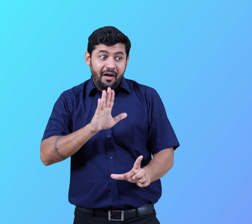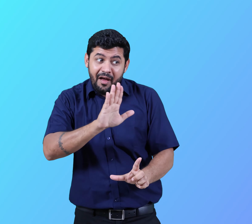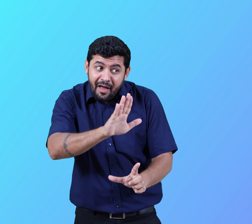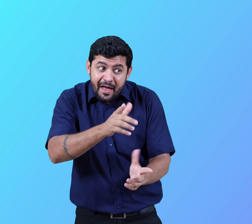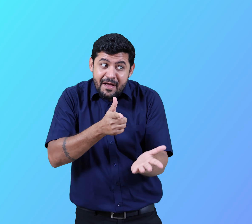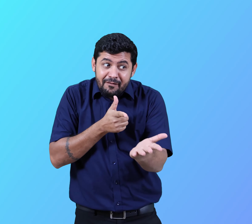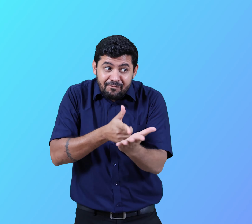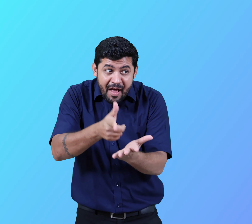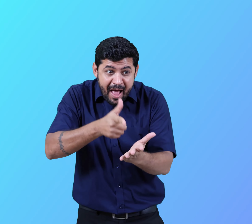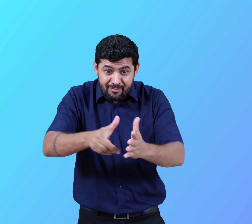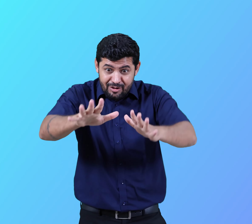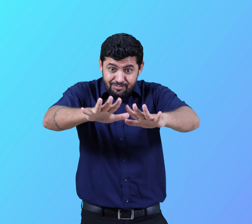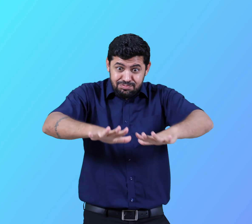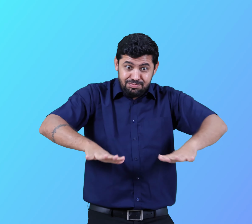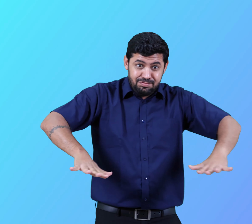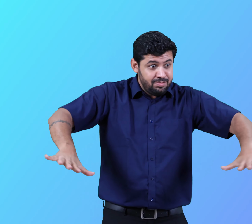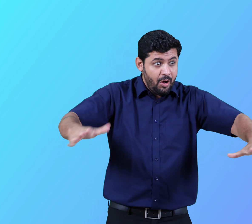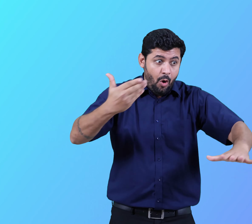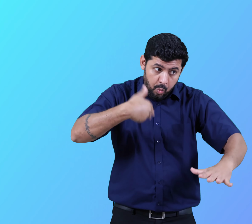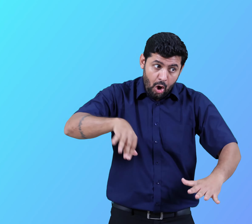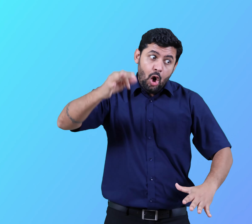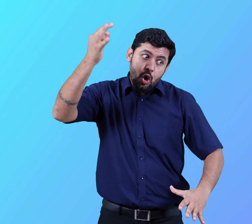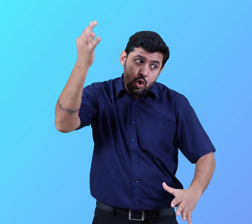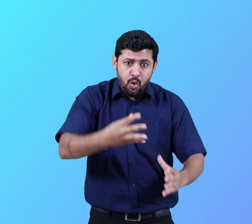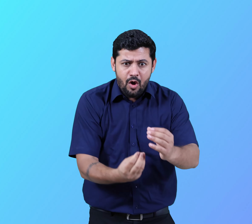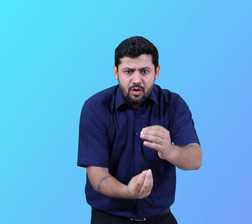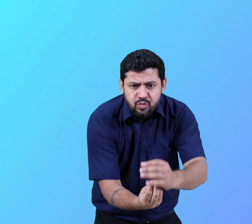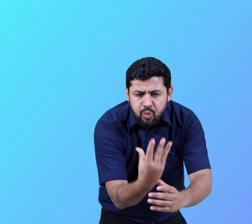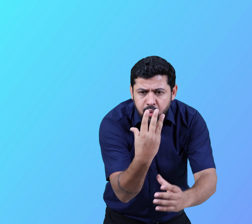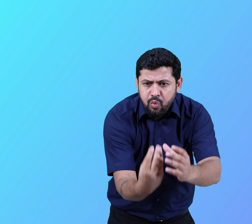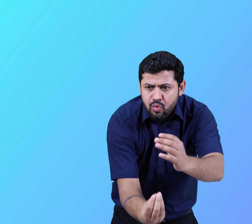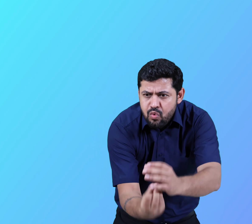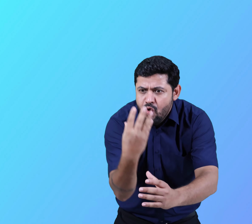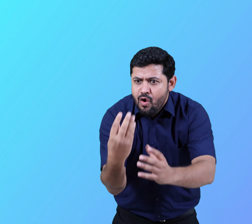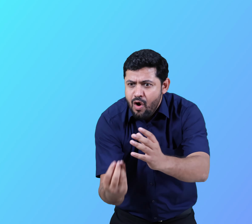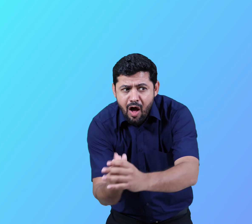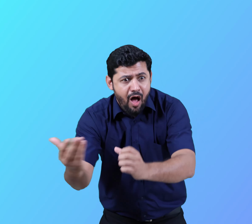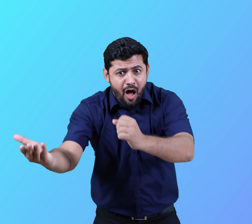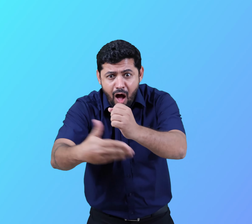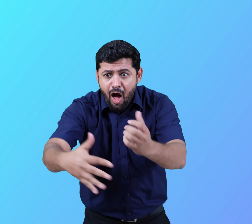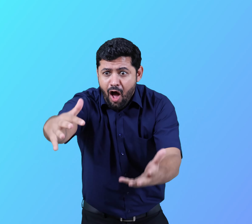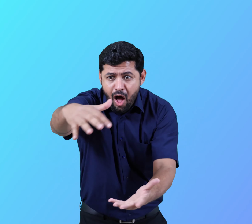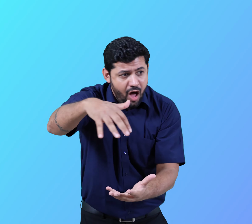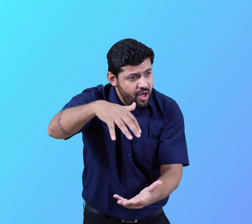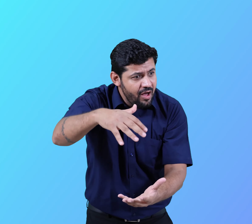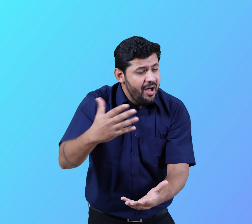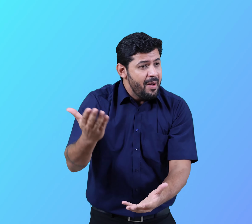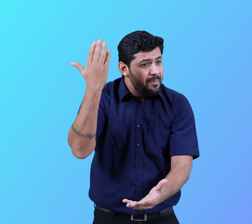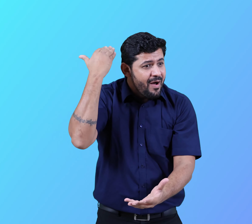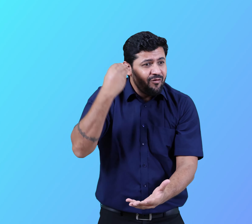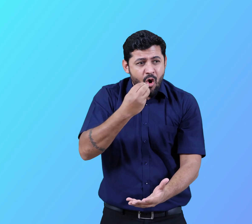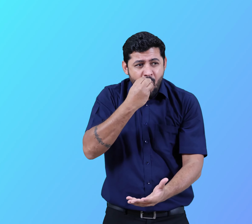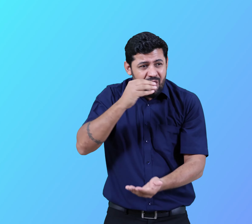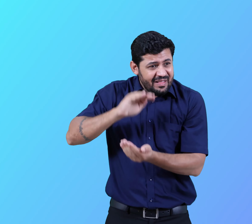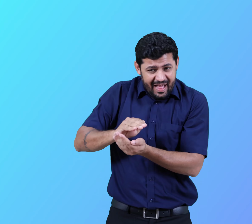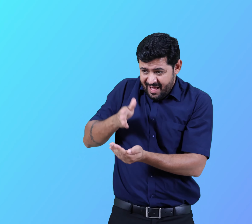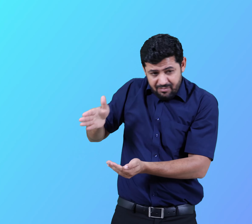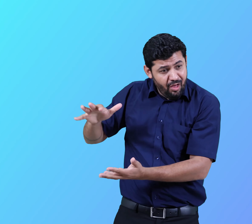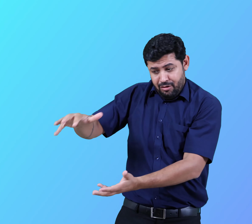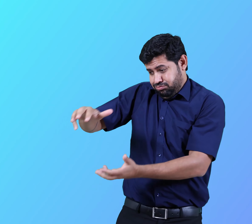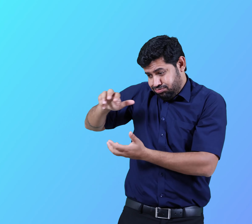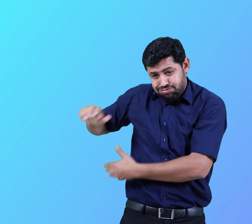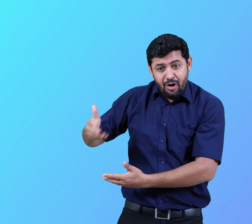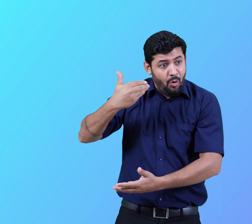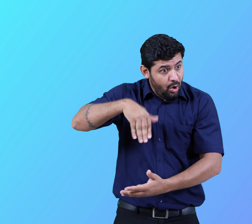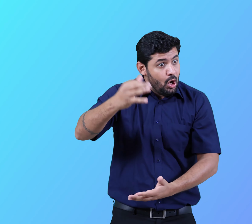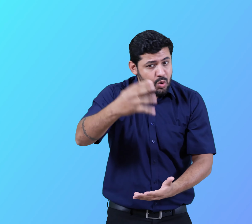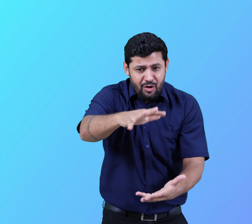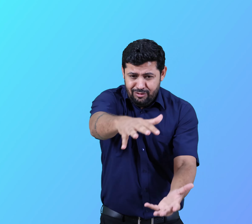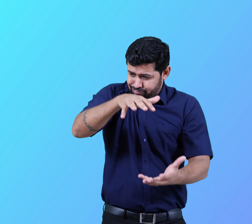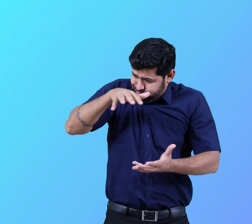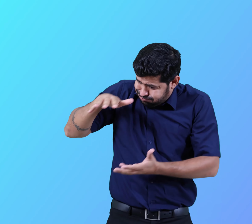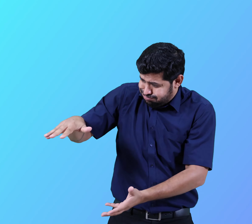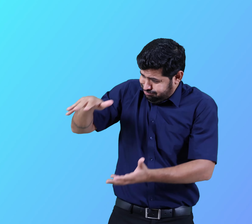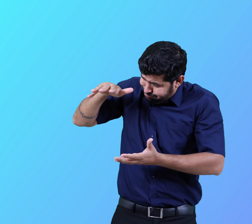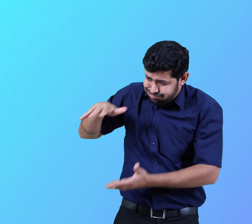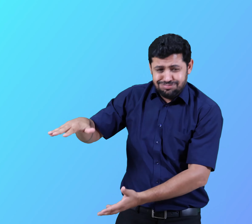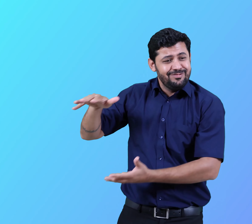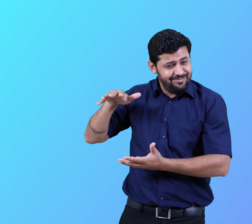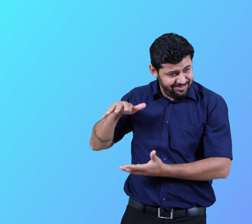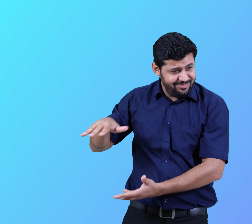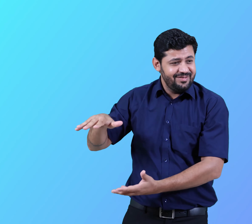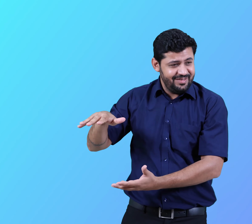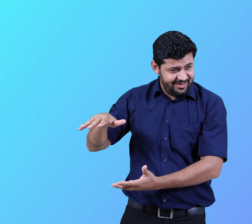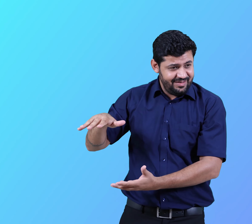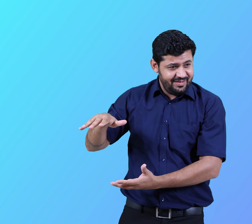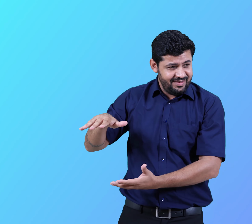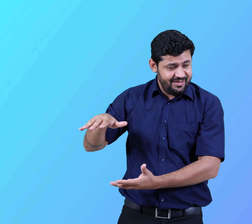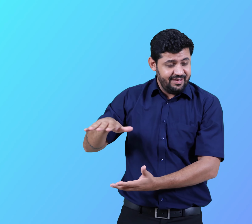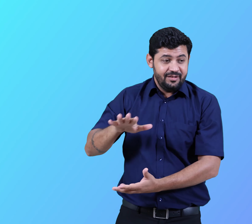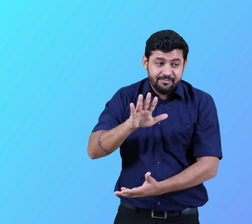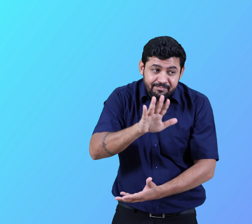You will harvest the new crops. But then you will have to throw out the old crops to make room for the new crops.